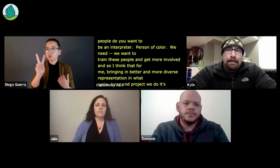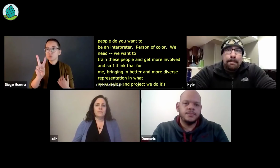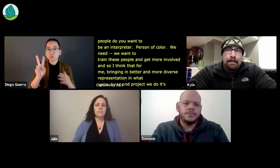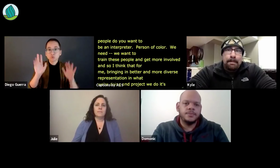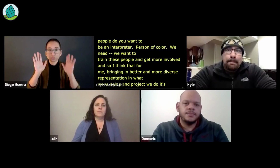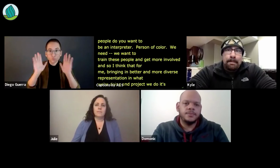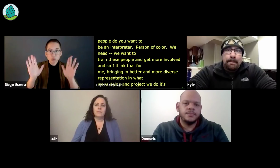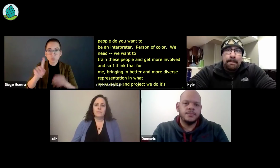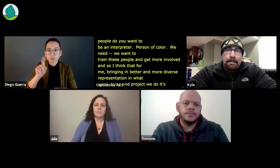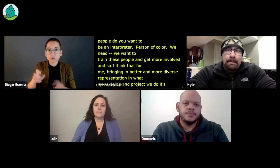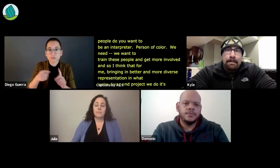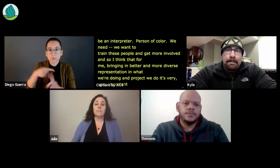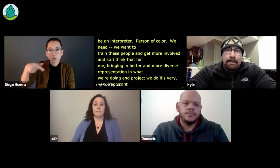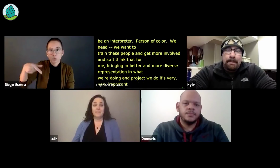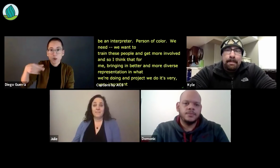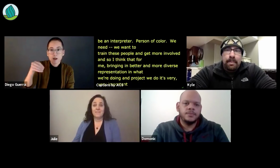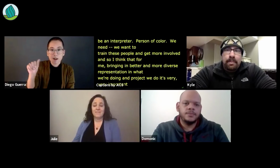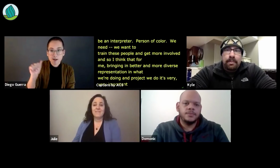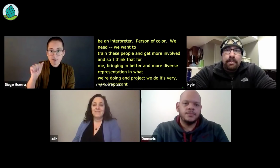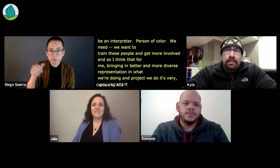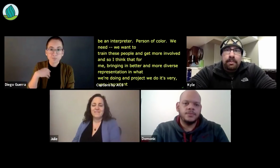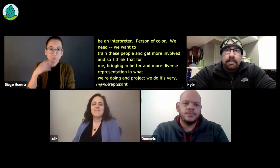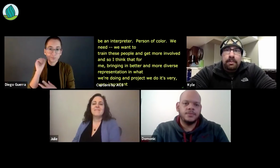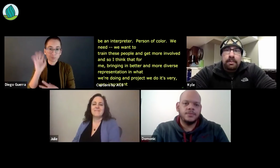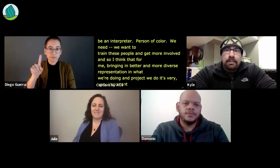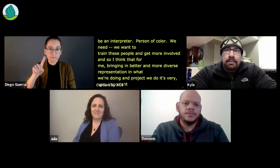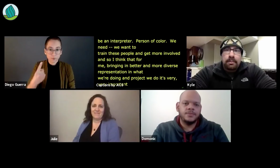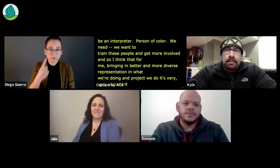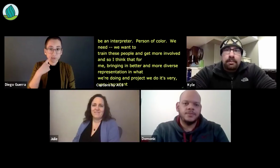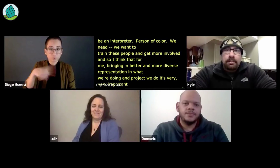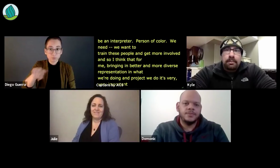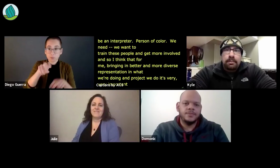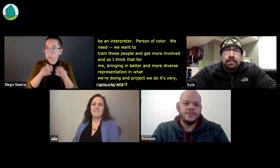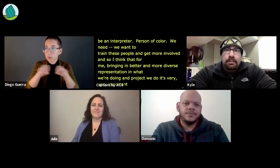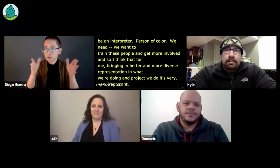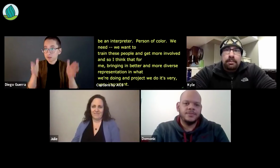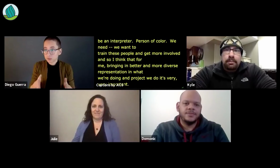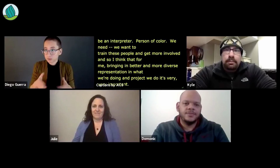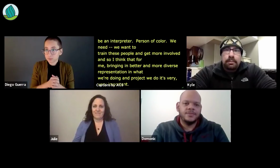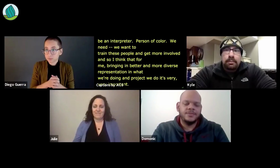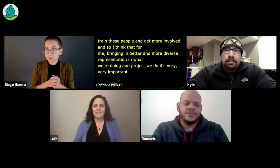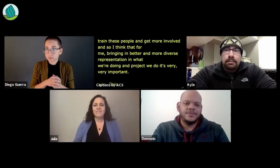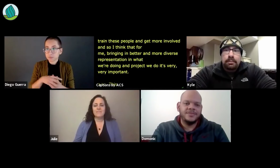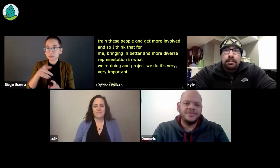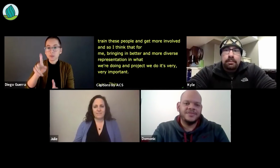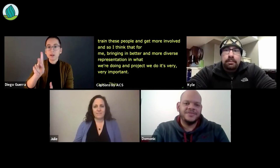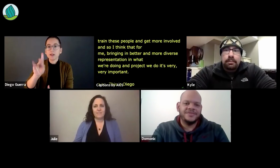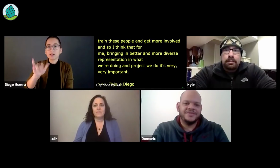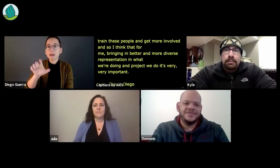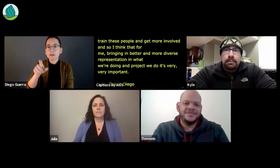And this is Diego speaking. I have two great questions from the Q&A.